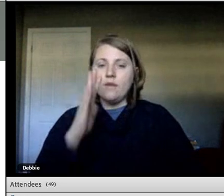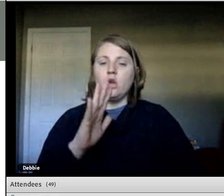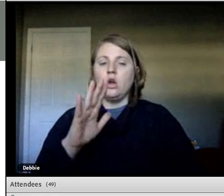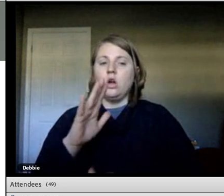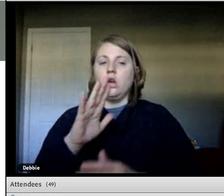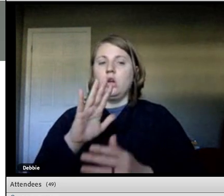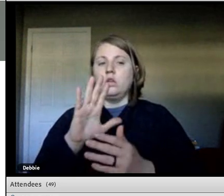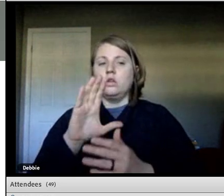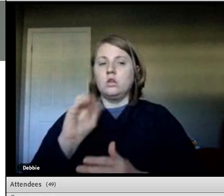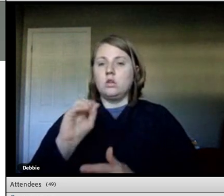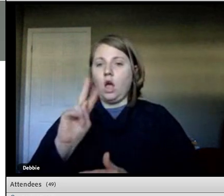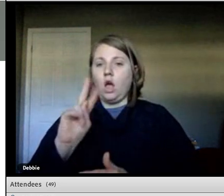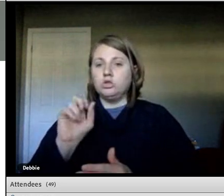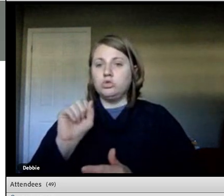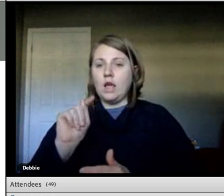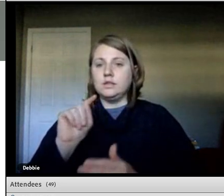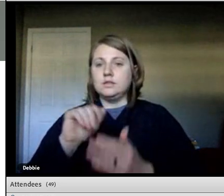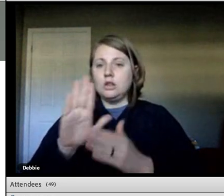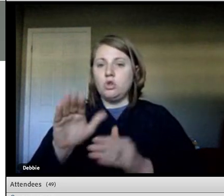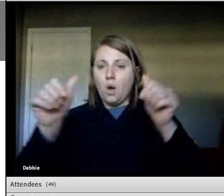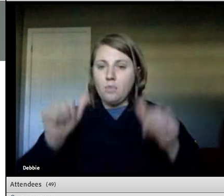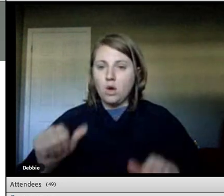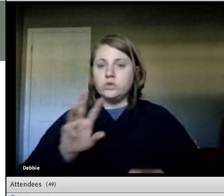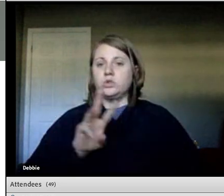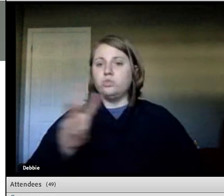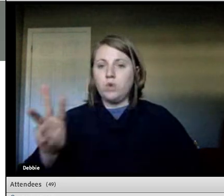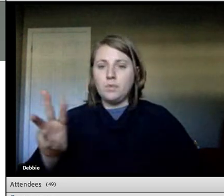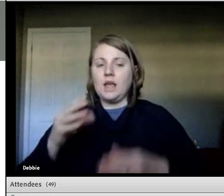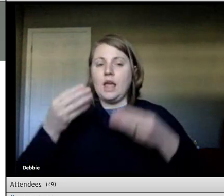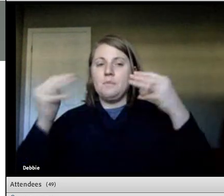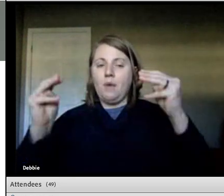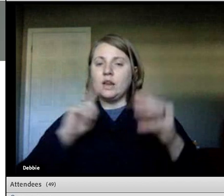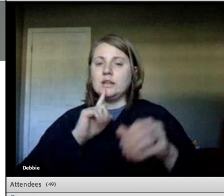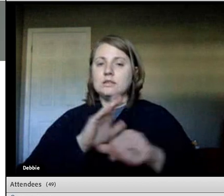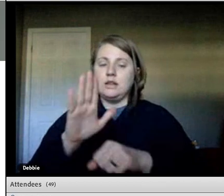What that means is, for example, in this picture,